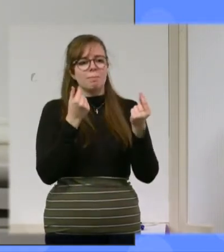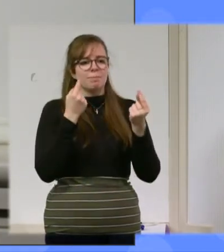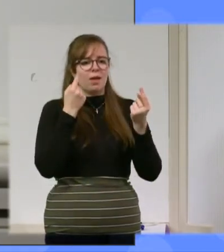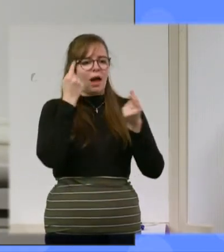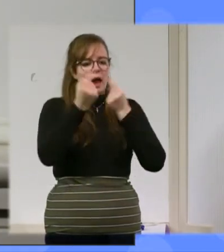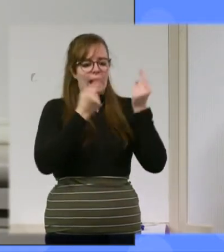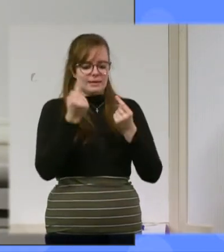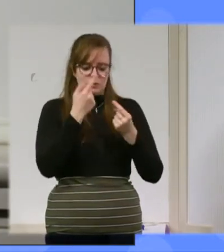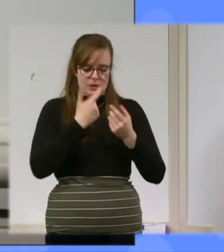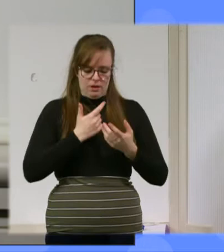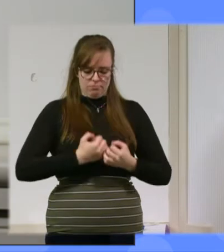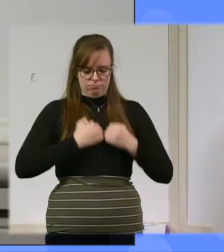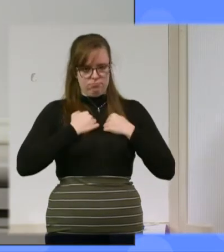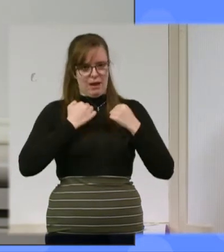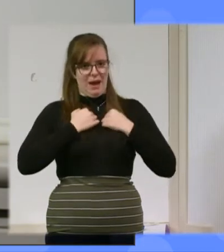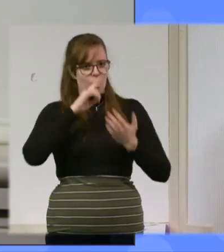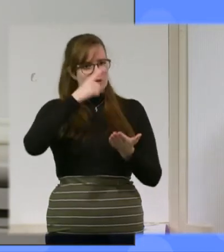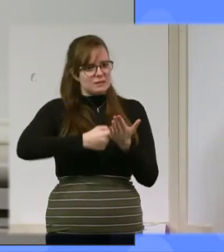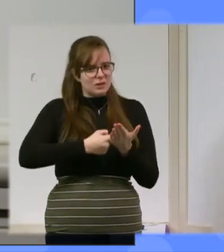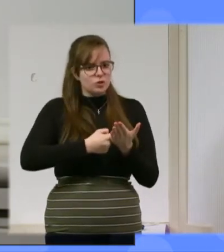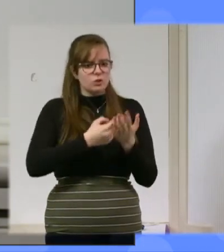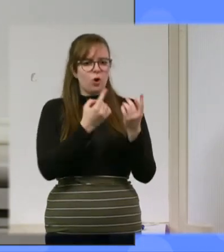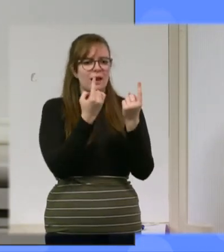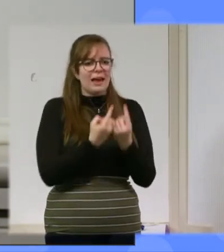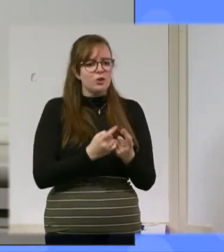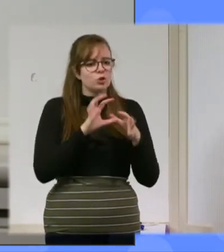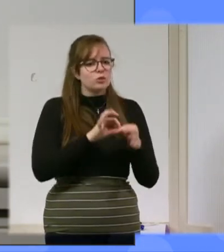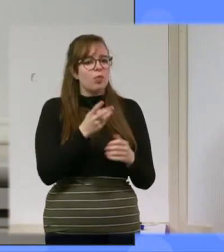can make our own decisions in Scotland on issues around smoking bans and the